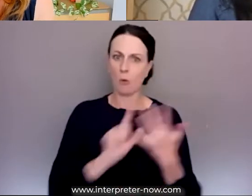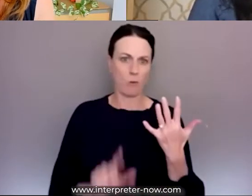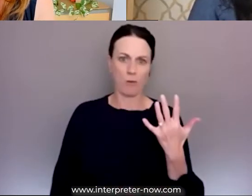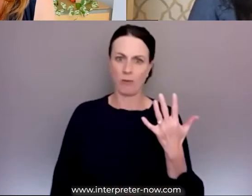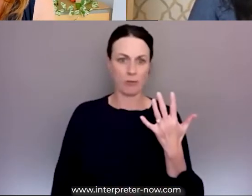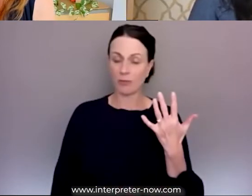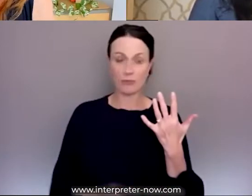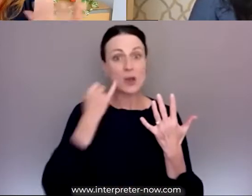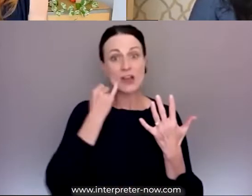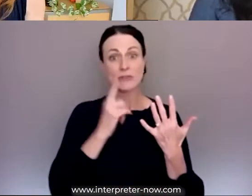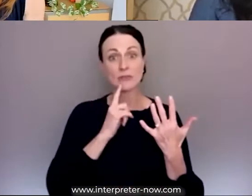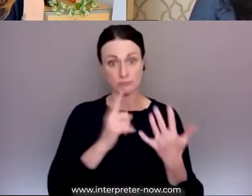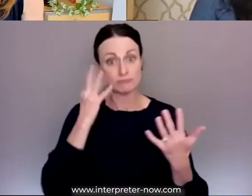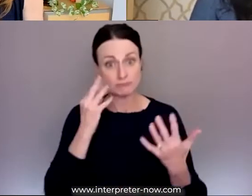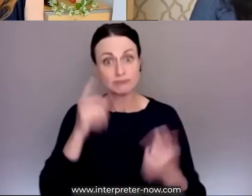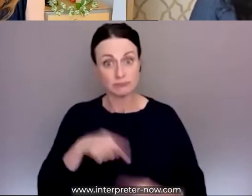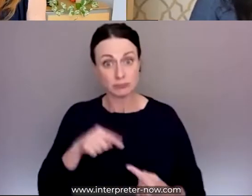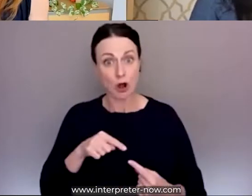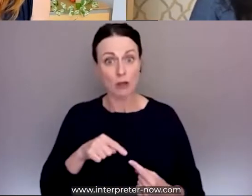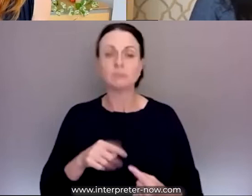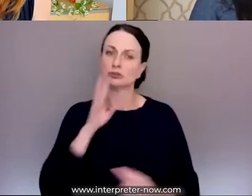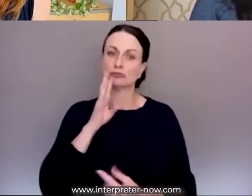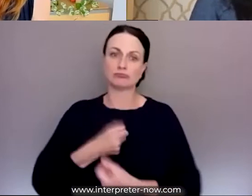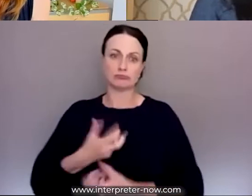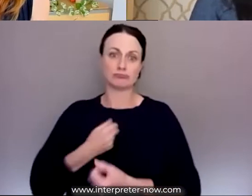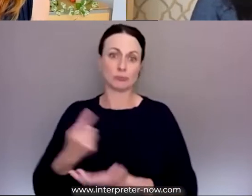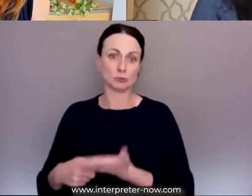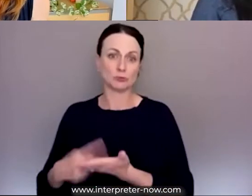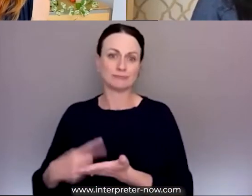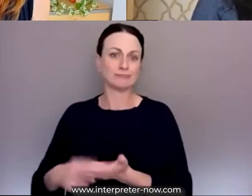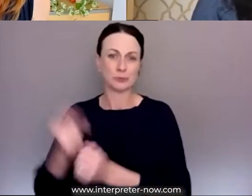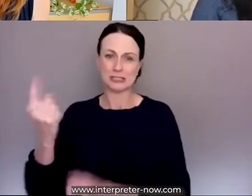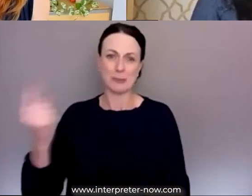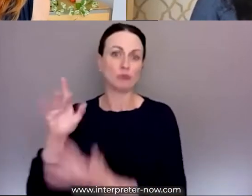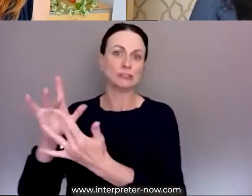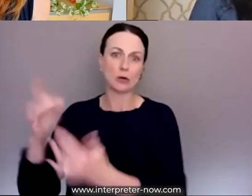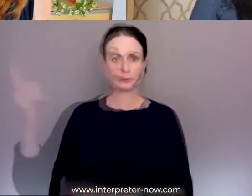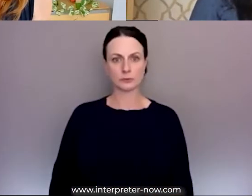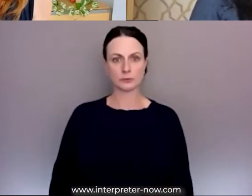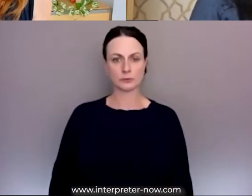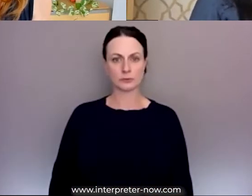If you are struggling, talk to somebody and reach out. You're not alone.